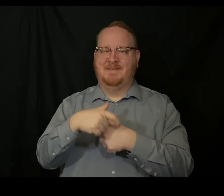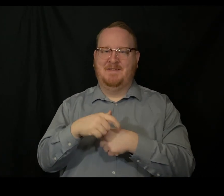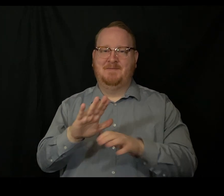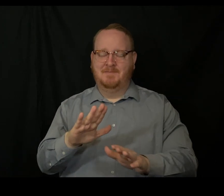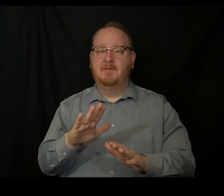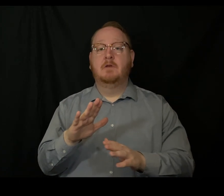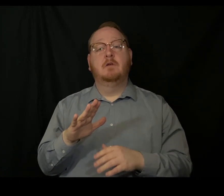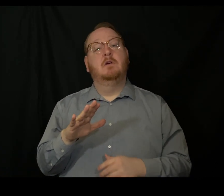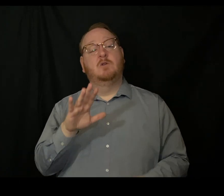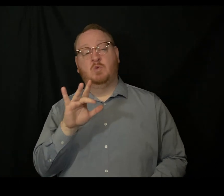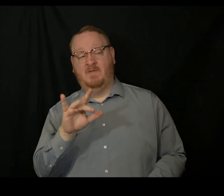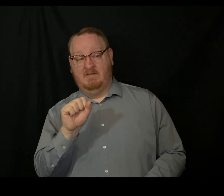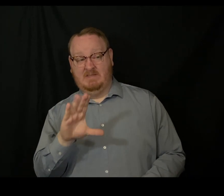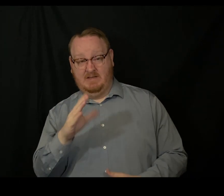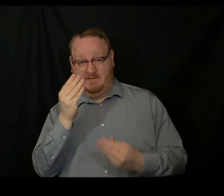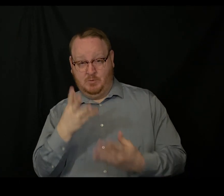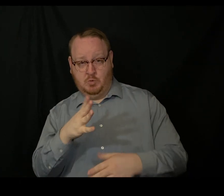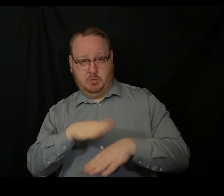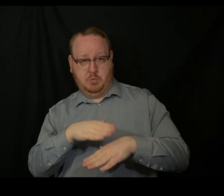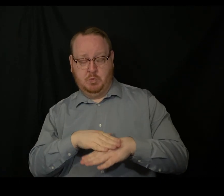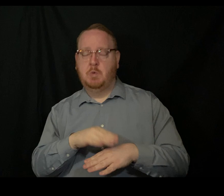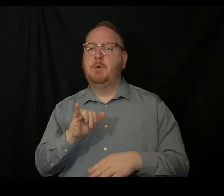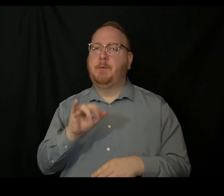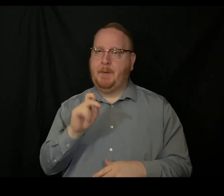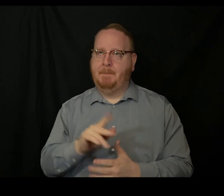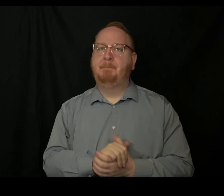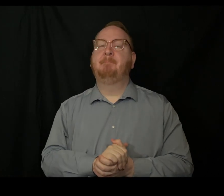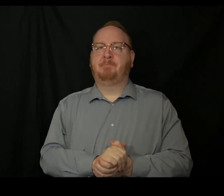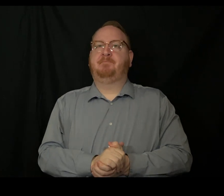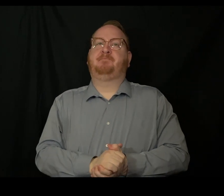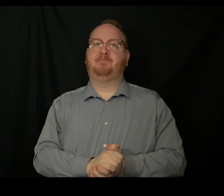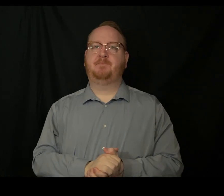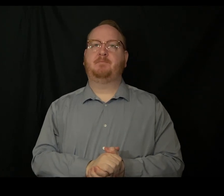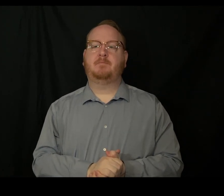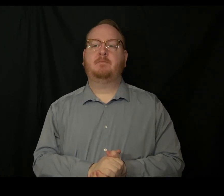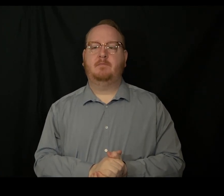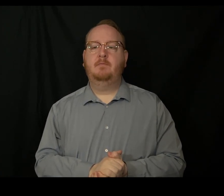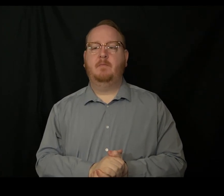Tabby Belhorn: Okay. And then I'm going to say the Astra